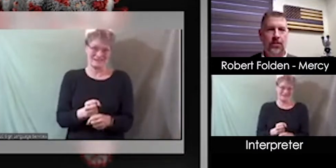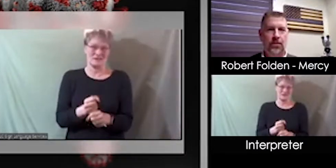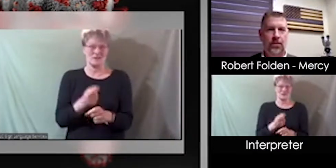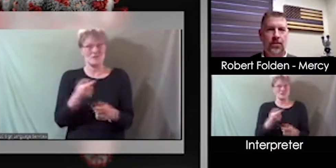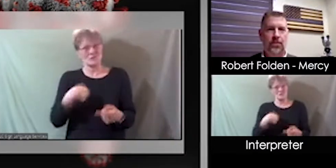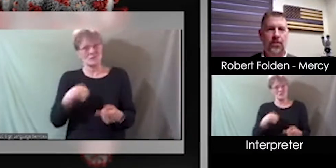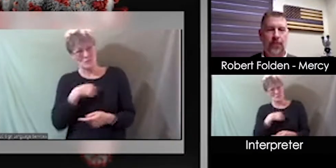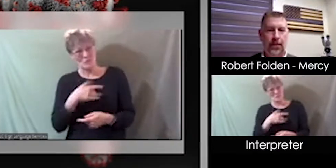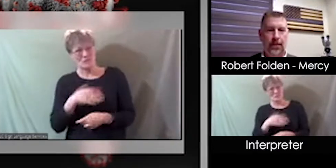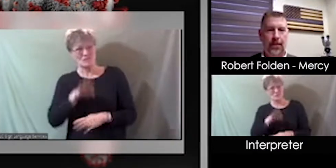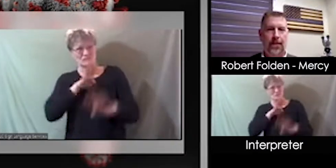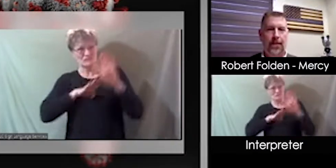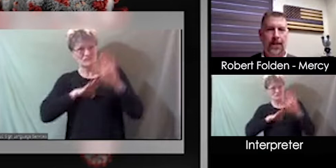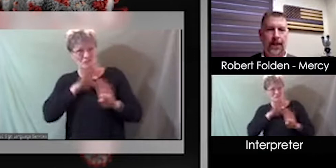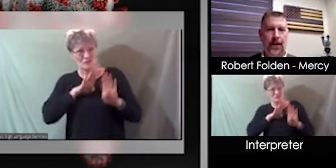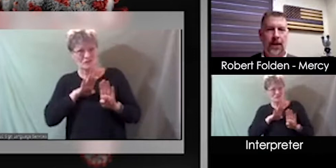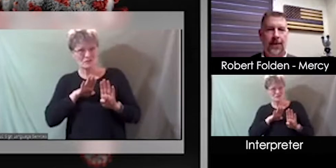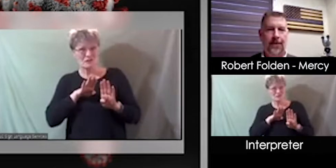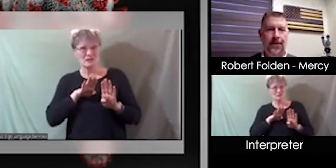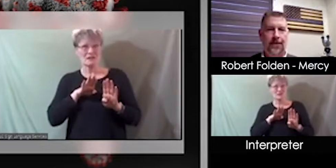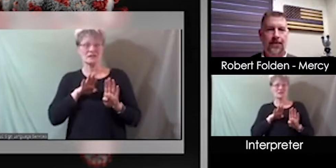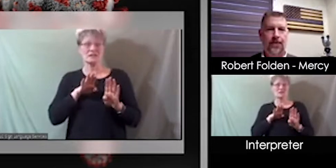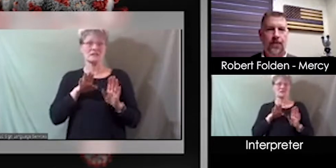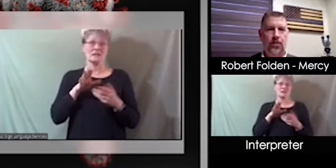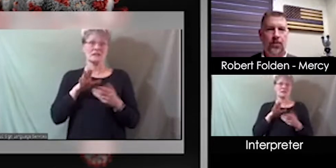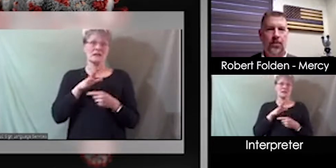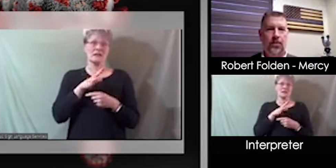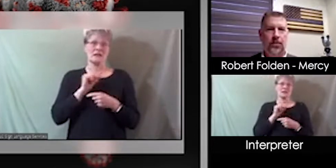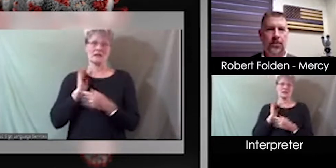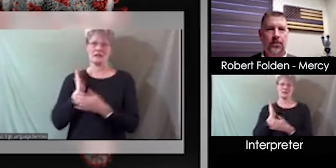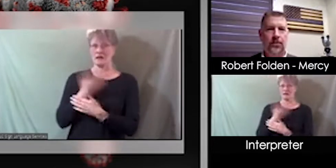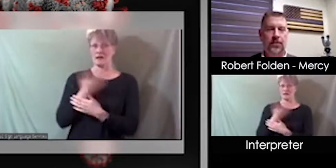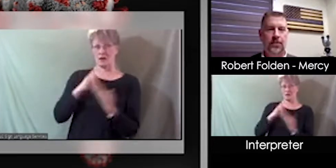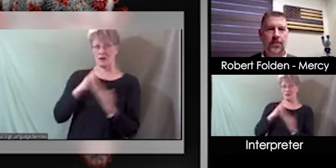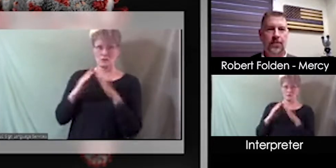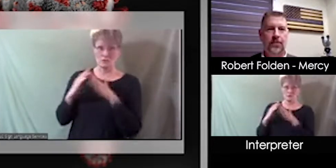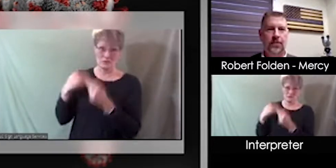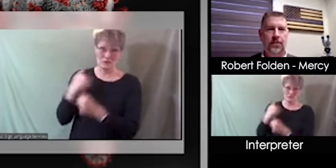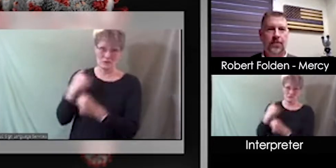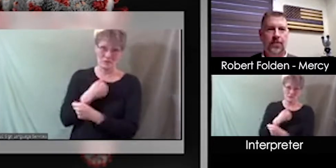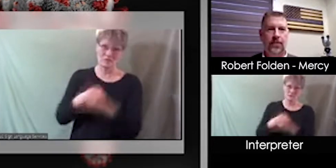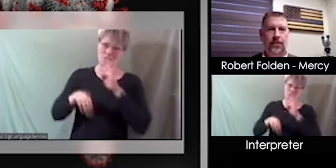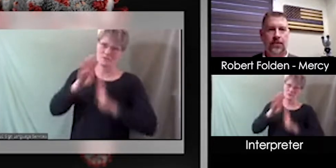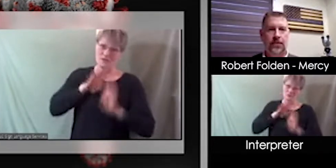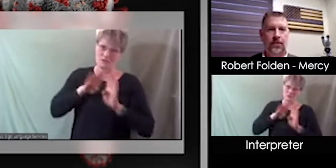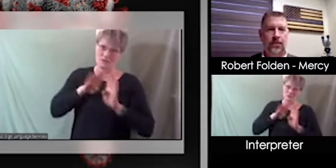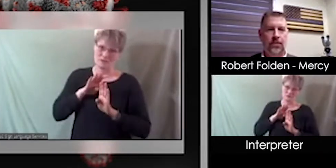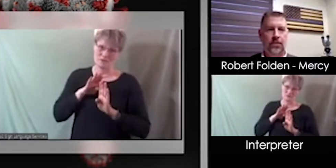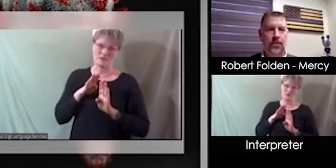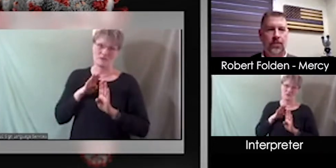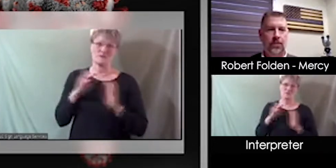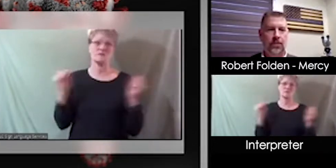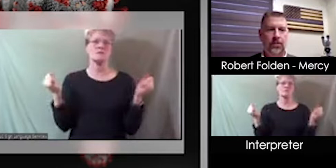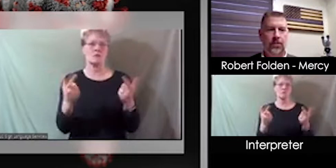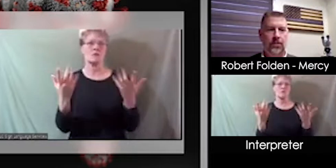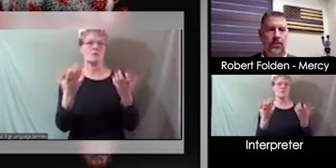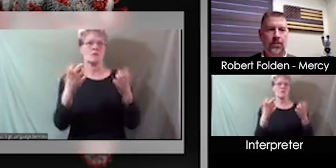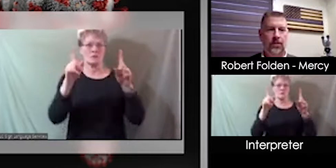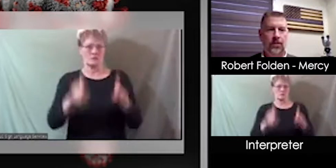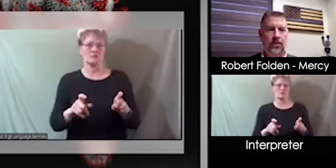is for all of our our community members who are interested and feel like they might have influenza like